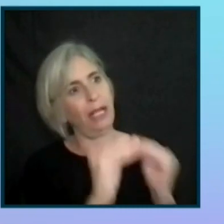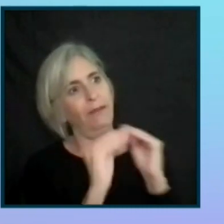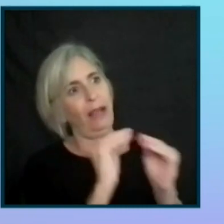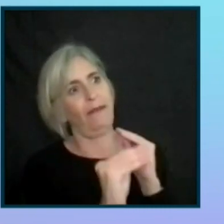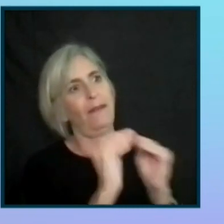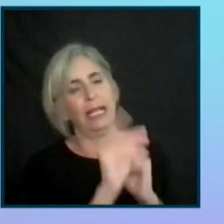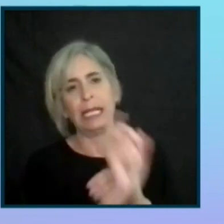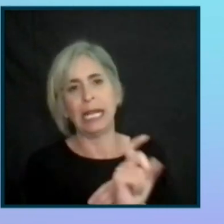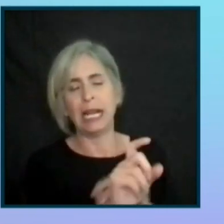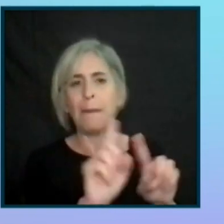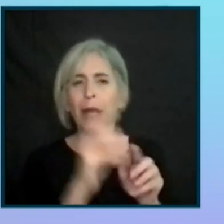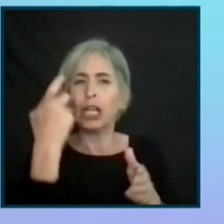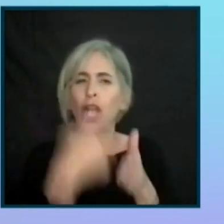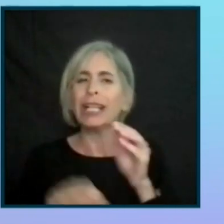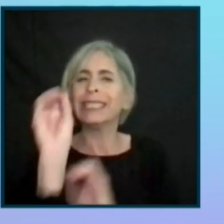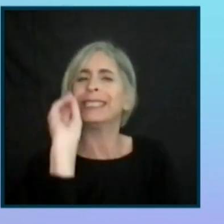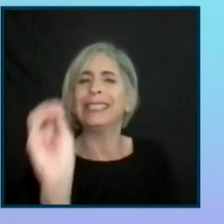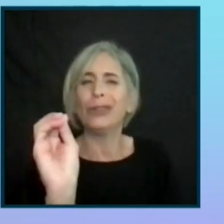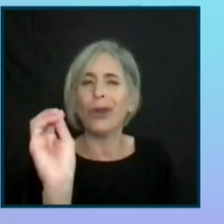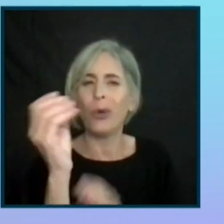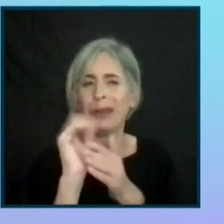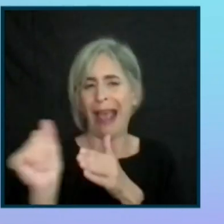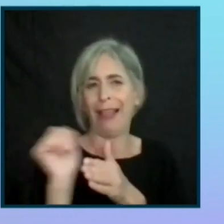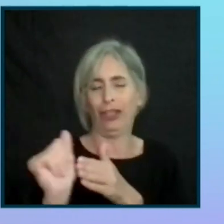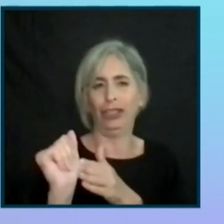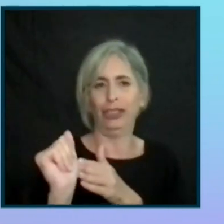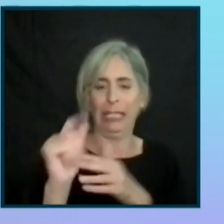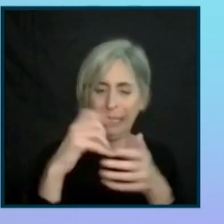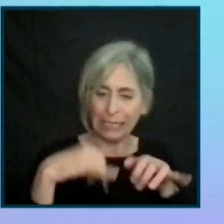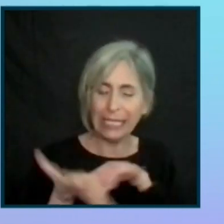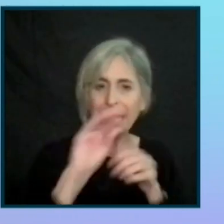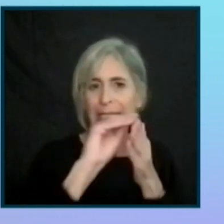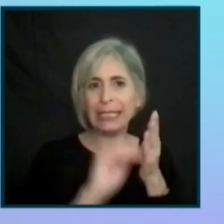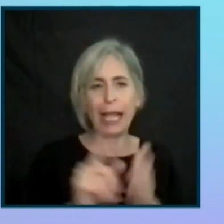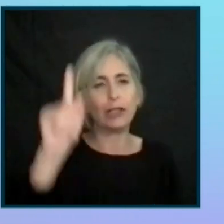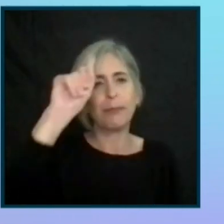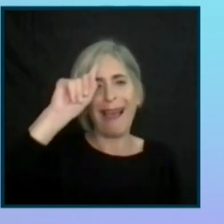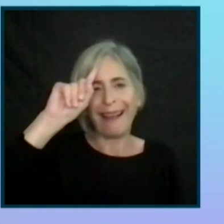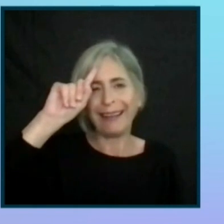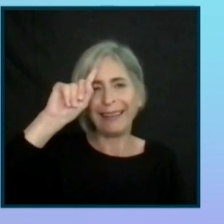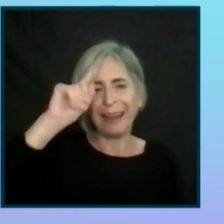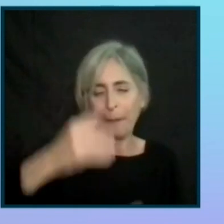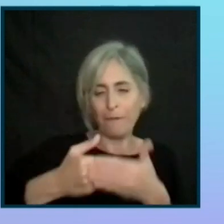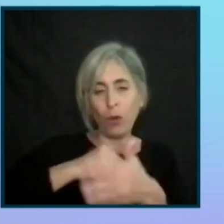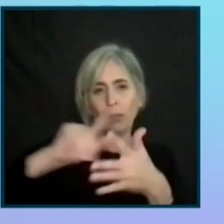but it costs $0 when it's still in the designer's mind. And so when you share that story,